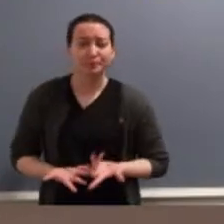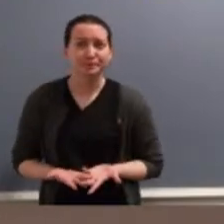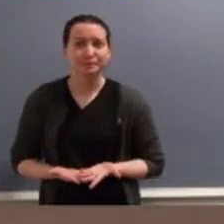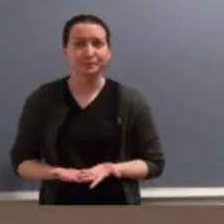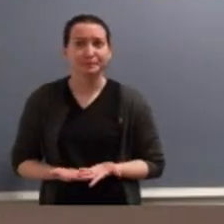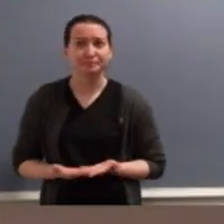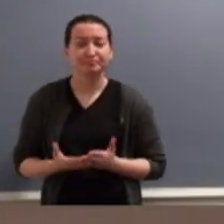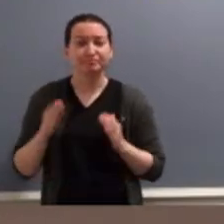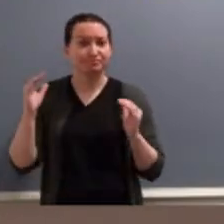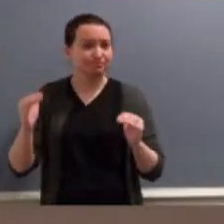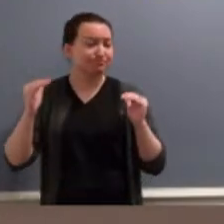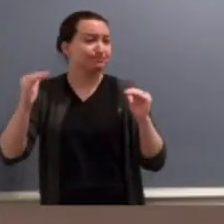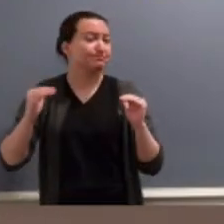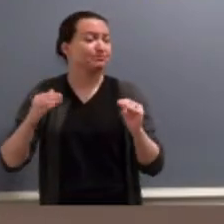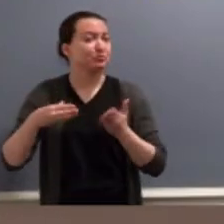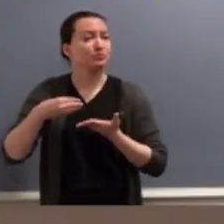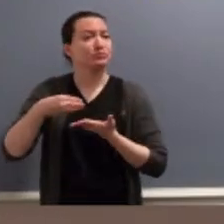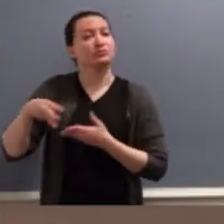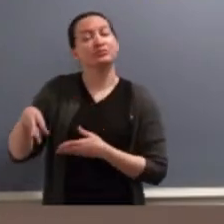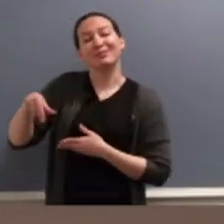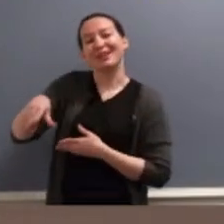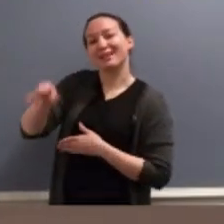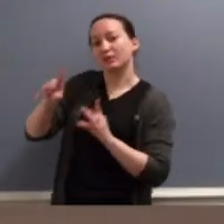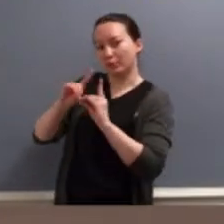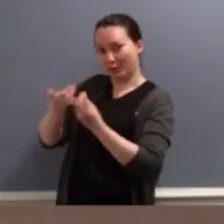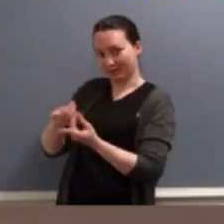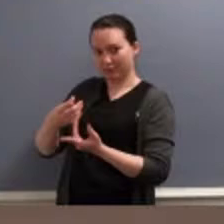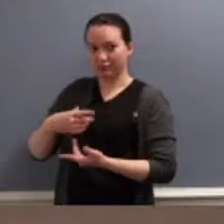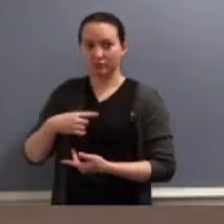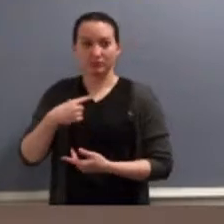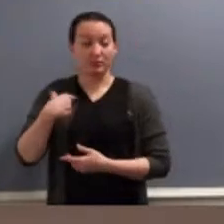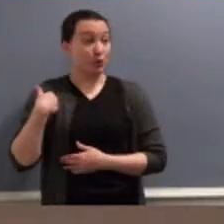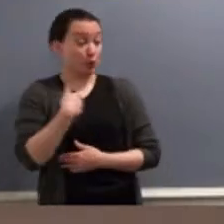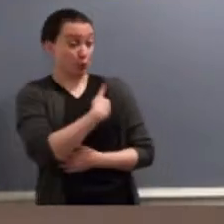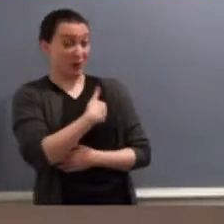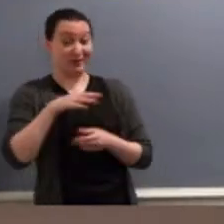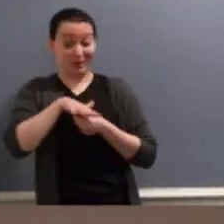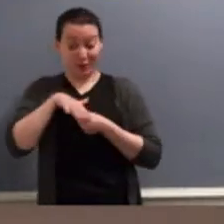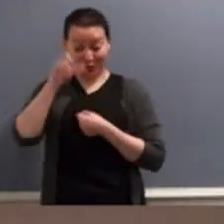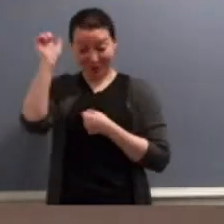accelerating expenditures in that department because we as local governments as well as